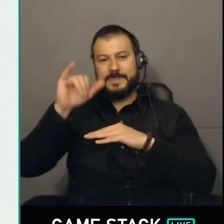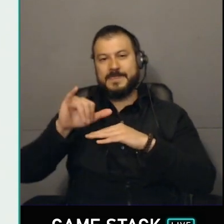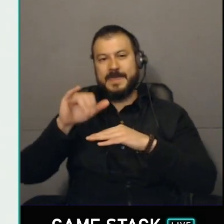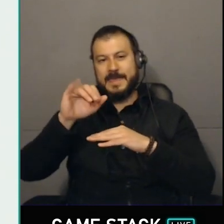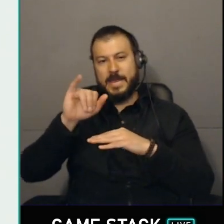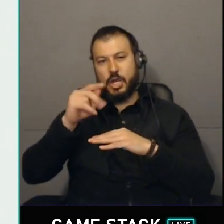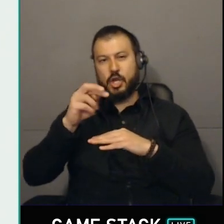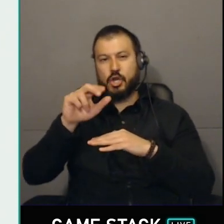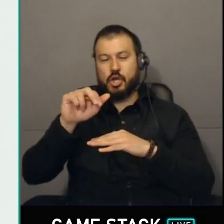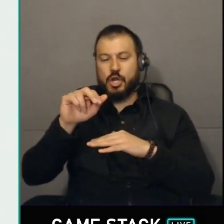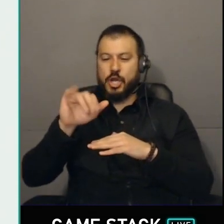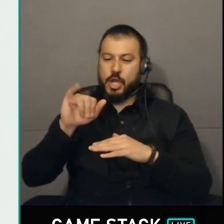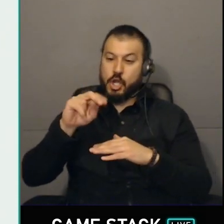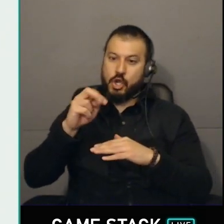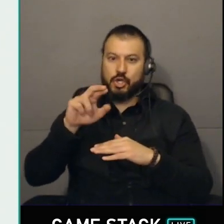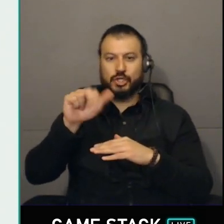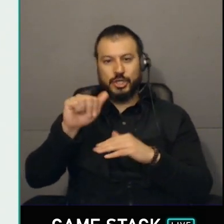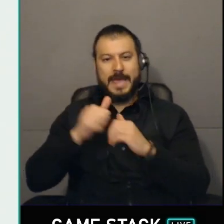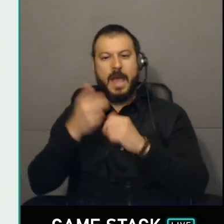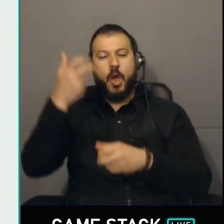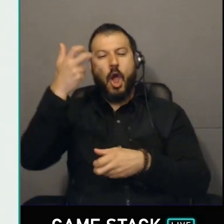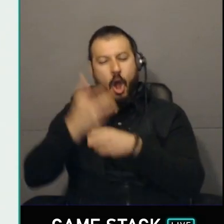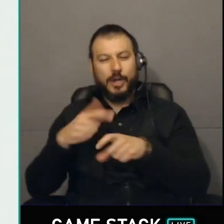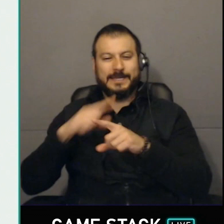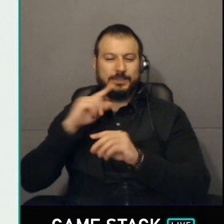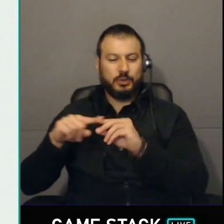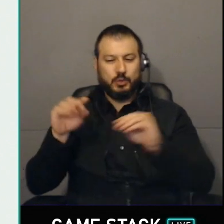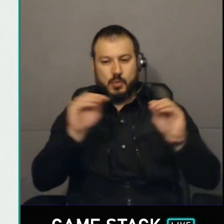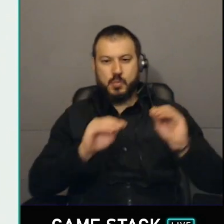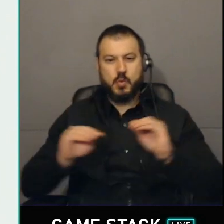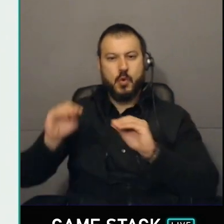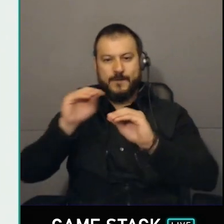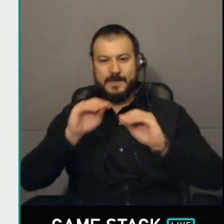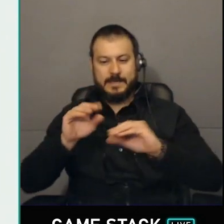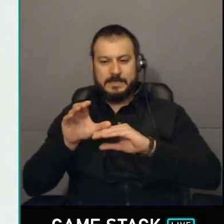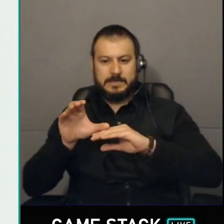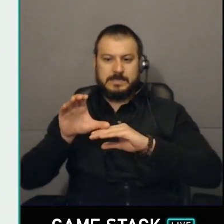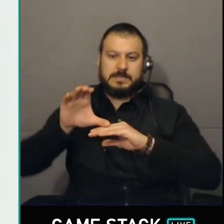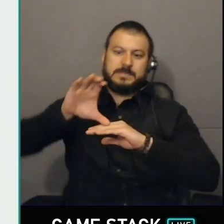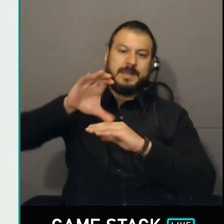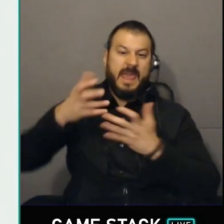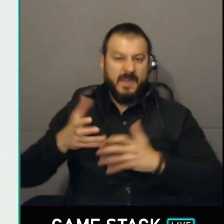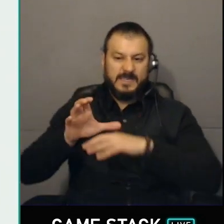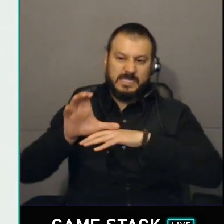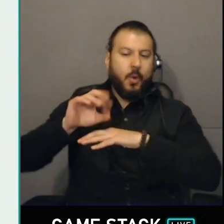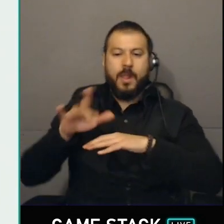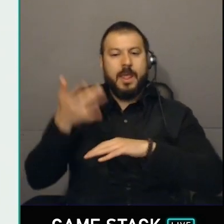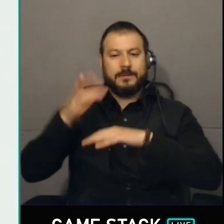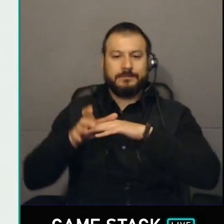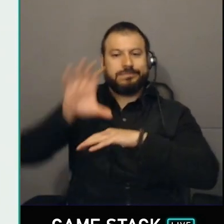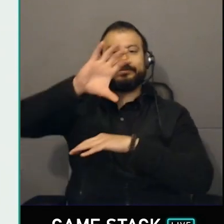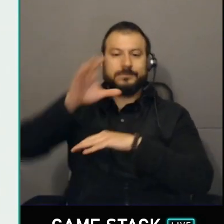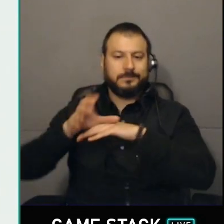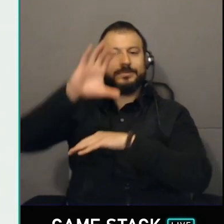it is to move a body around its center of mass to rotate that body. So, we want to increase that.